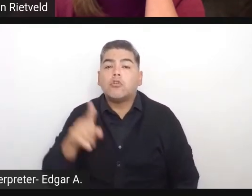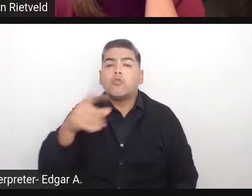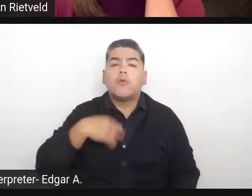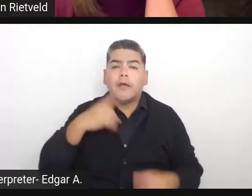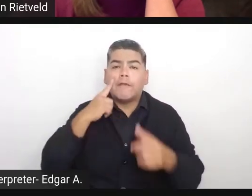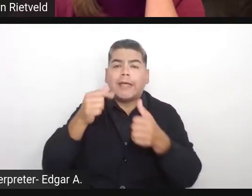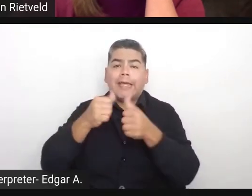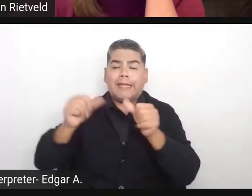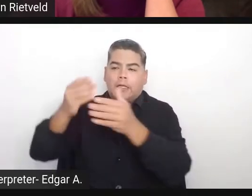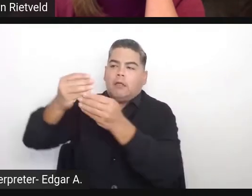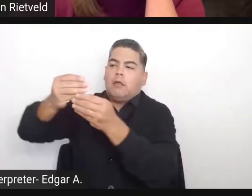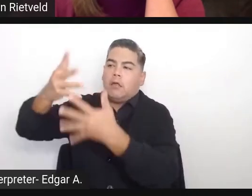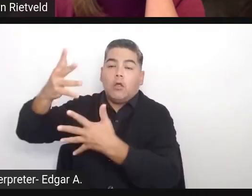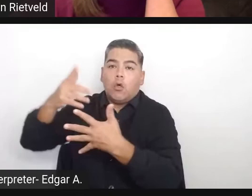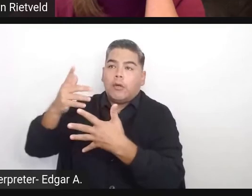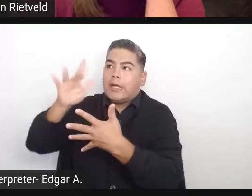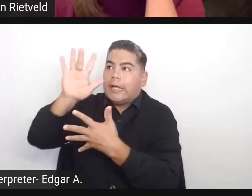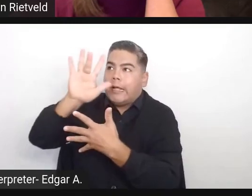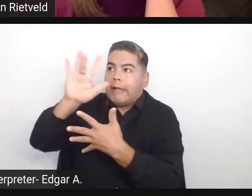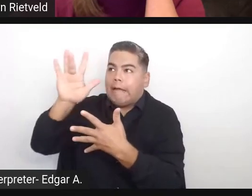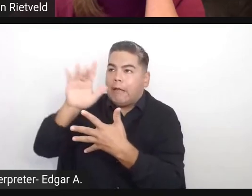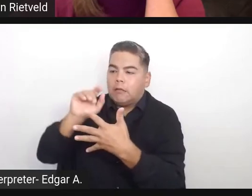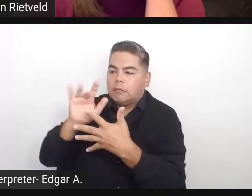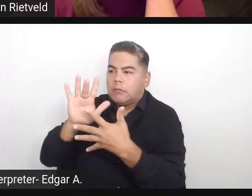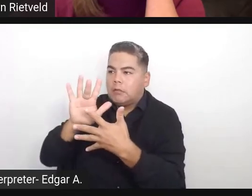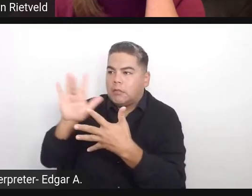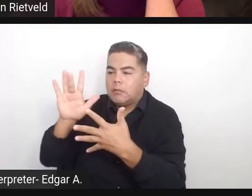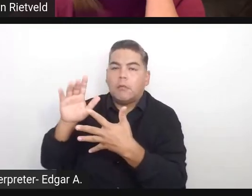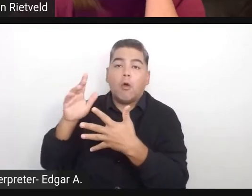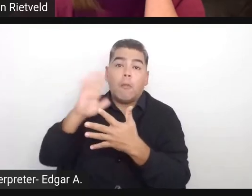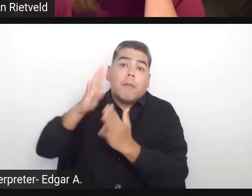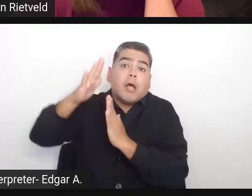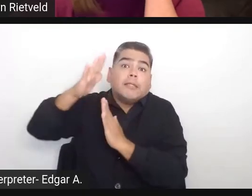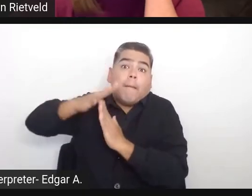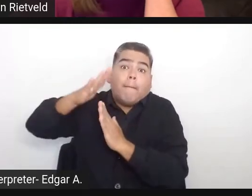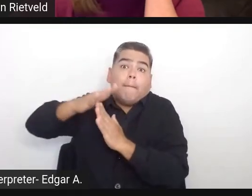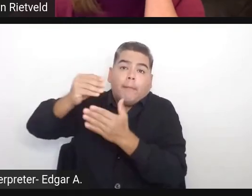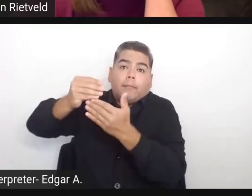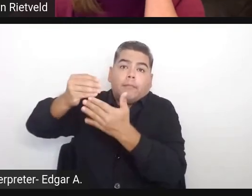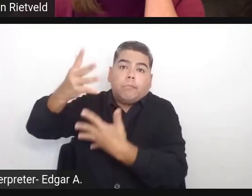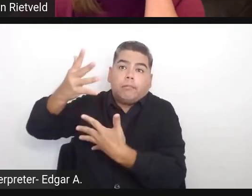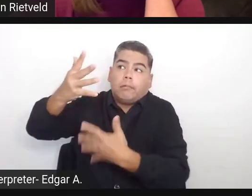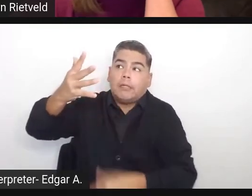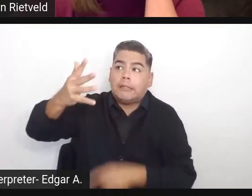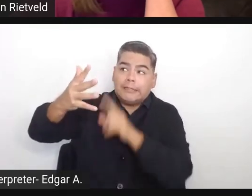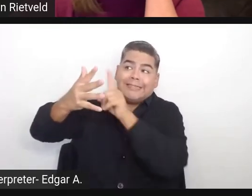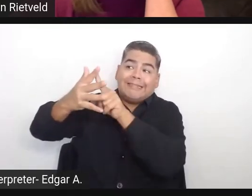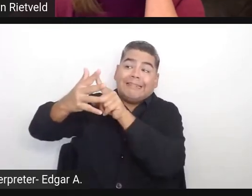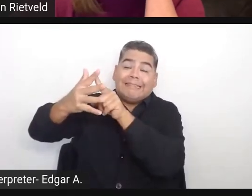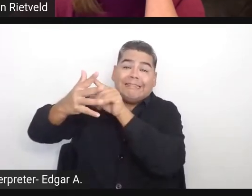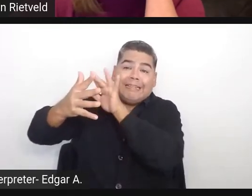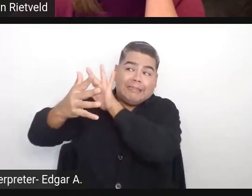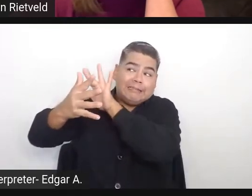This person usually adds an empty choice at the top of the required drop-down, so the first choice won't be selected by default.